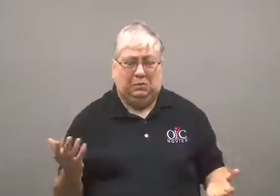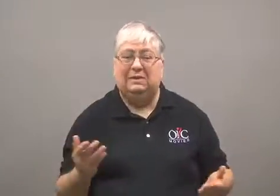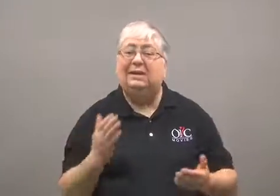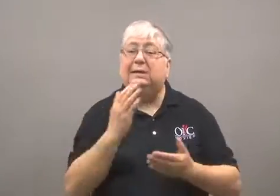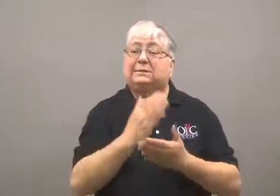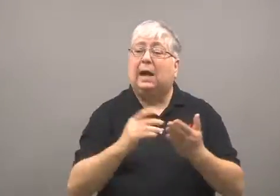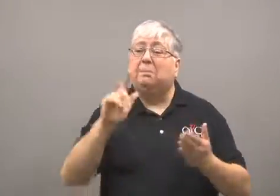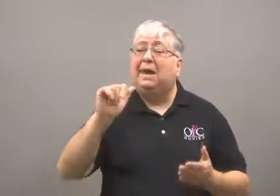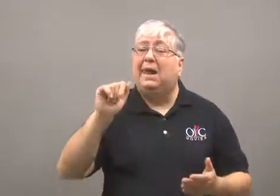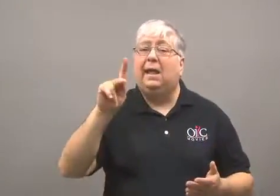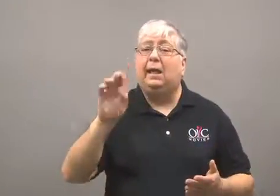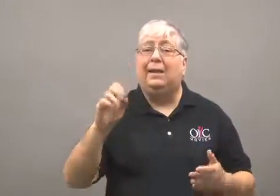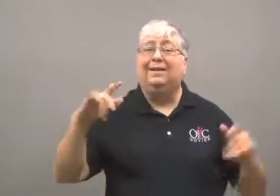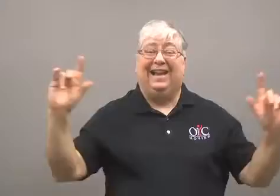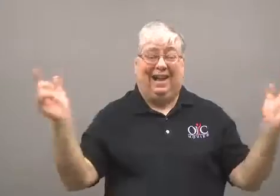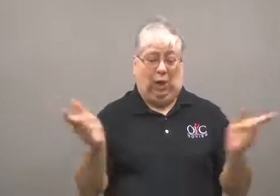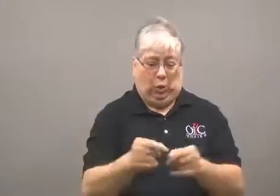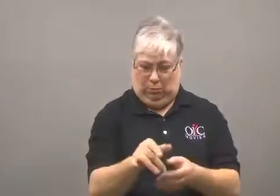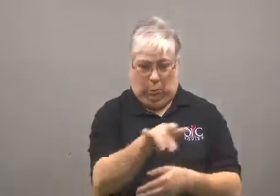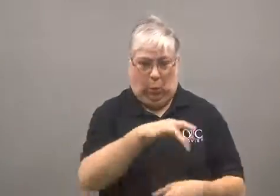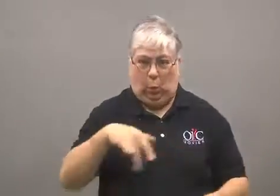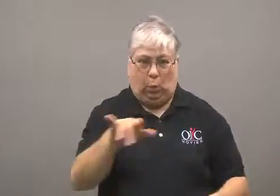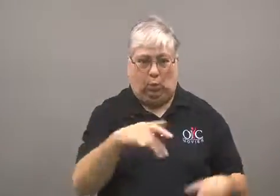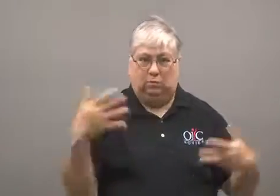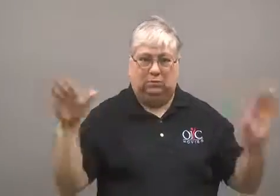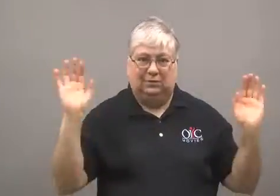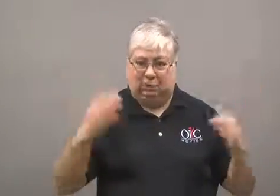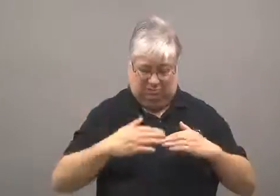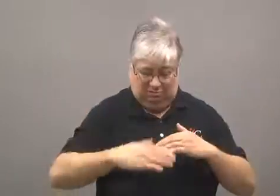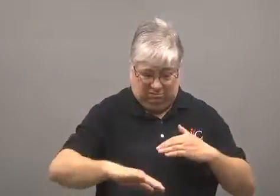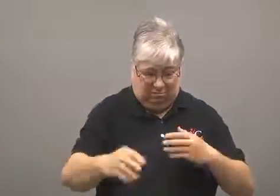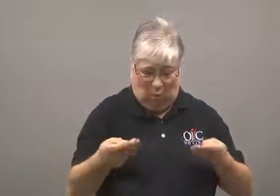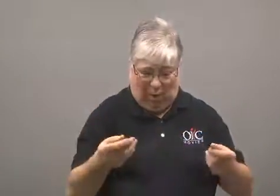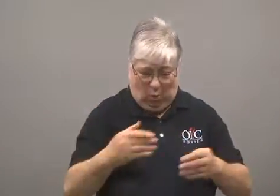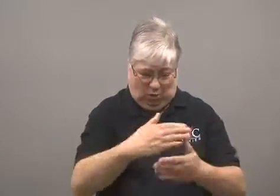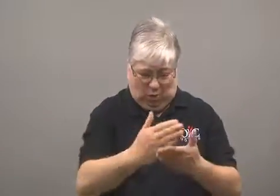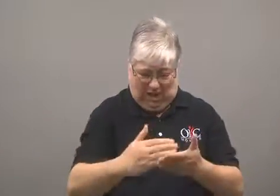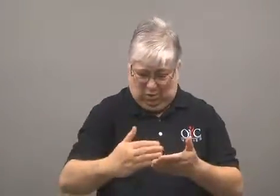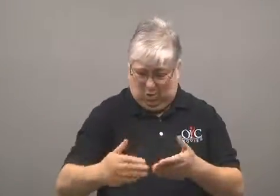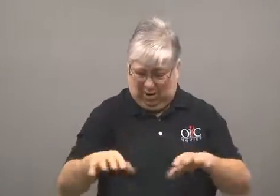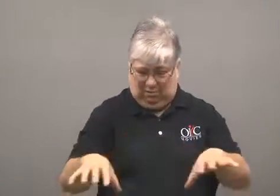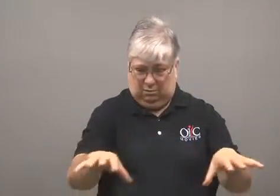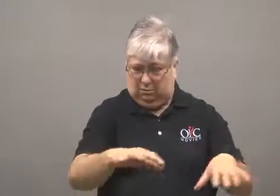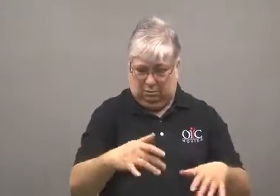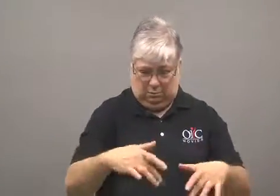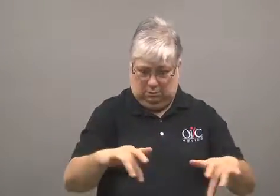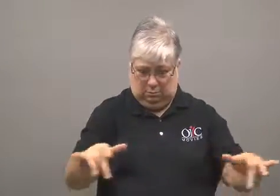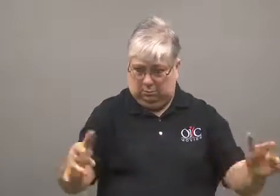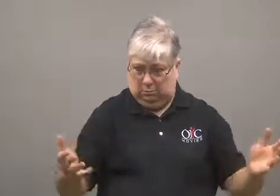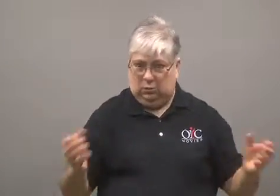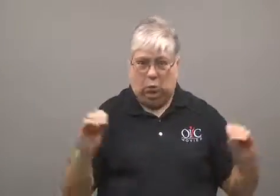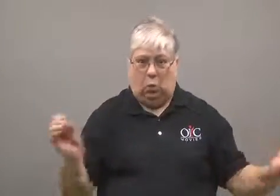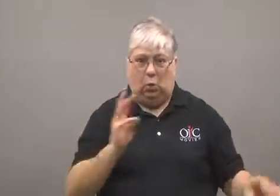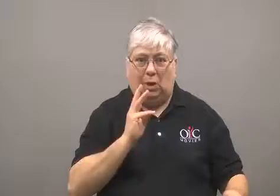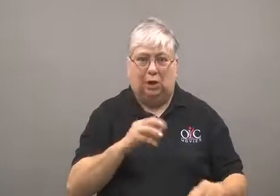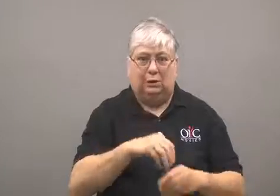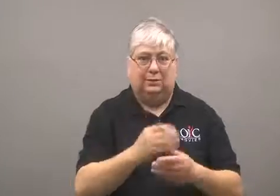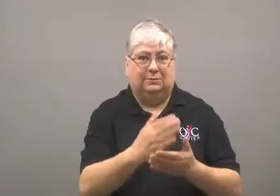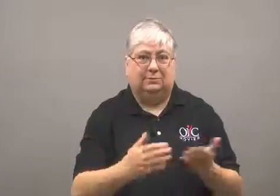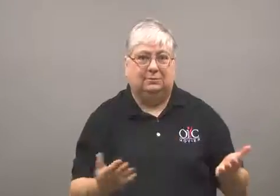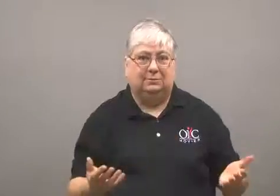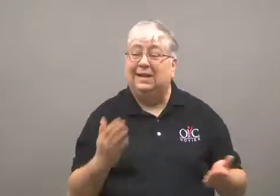Some lakes have dried up, leaving a dry cracked lake bed.